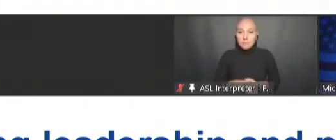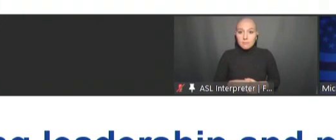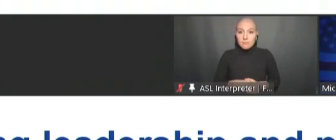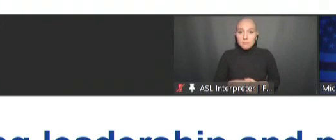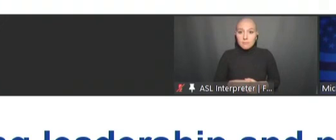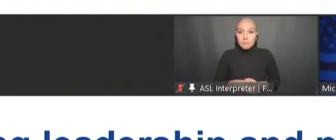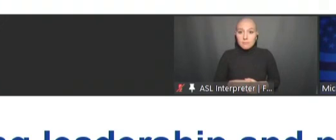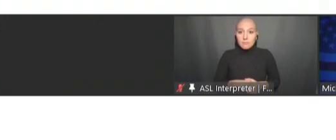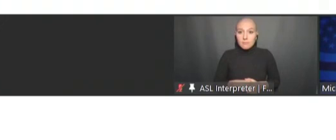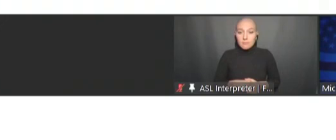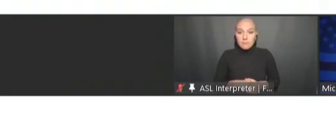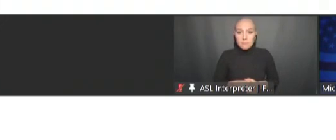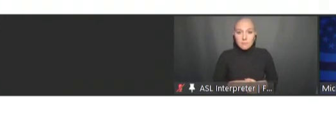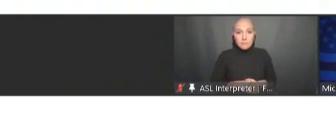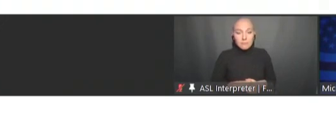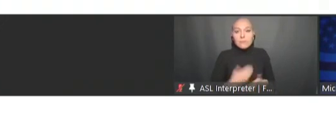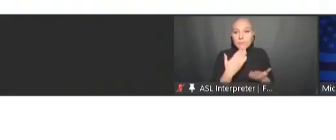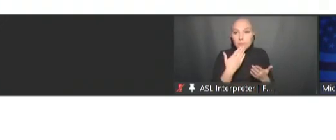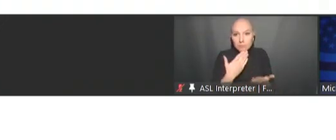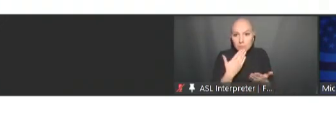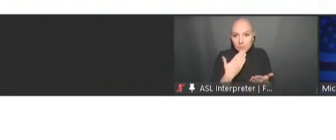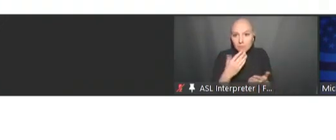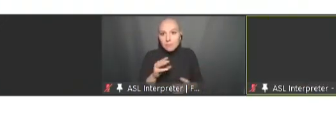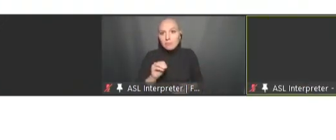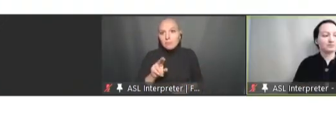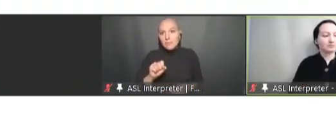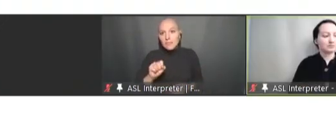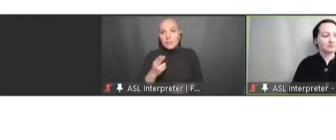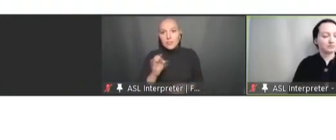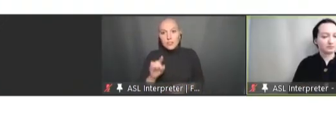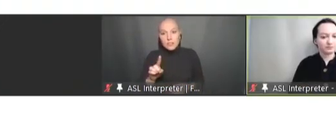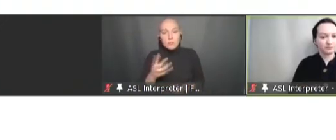Thank you very much, Ms. Hood. I want to thank all three of the members of this panel.